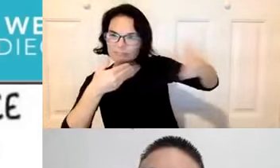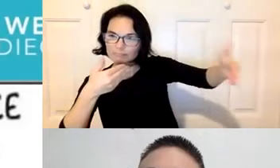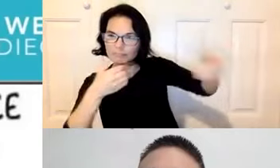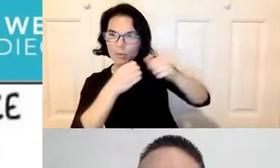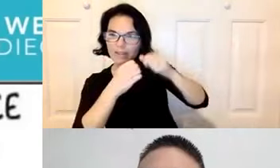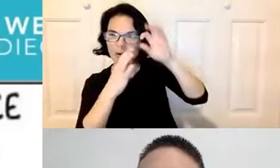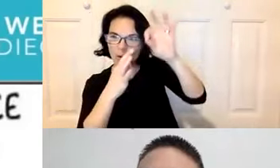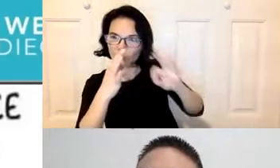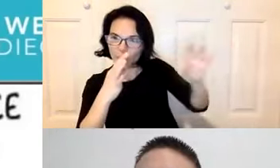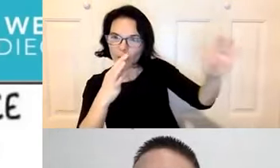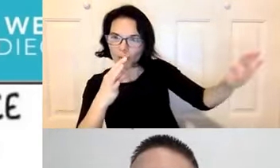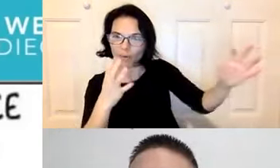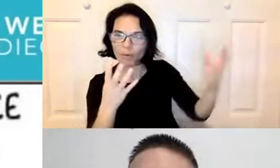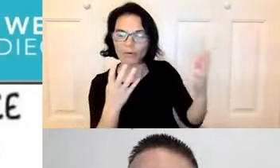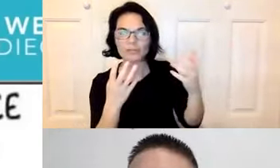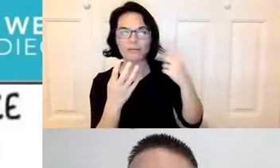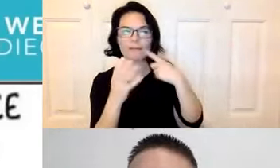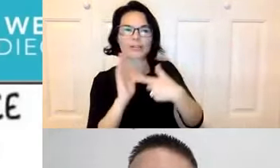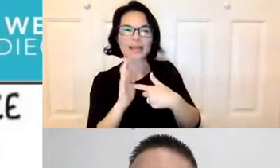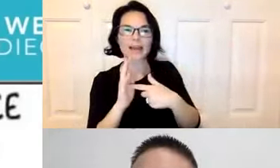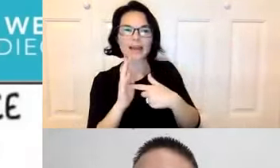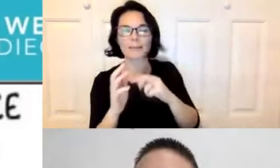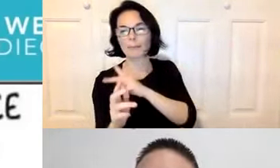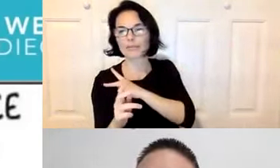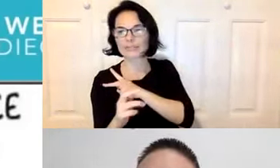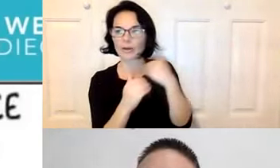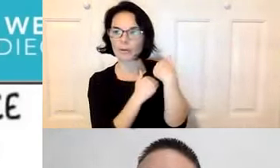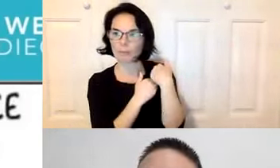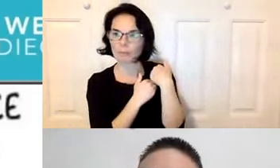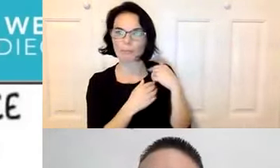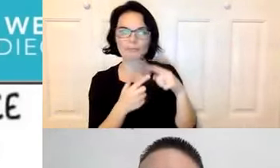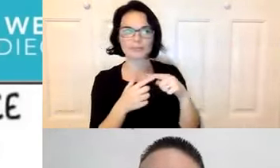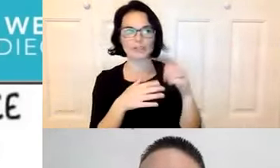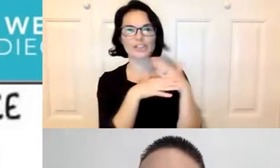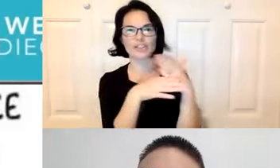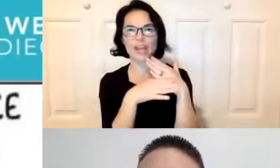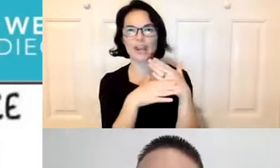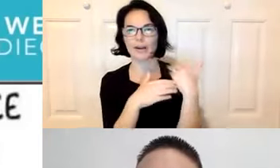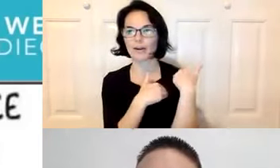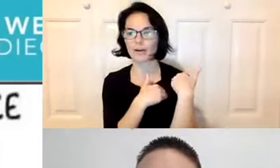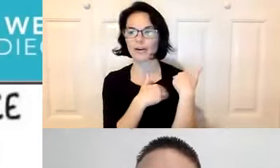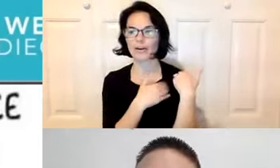For schools, the stay at home order doesn’t affect schools' plans.